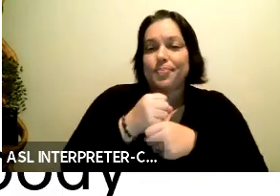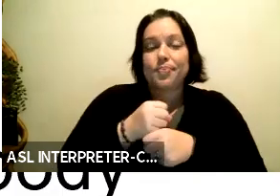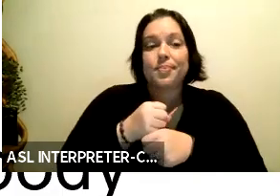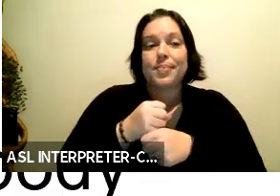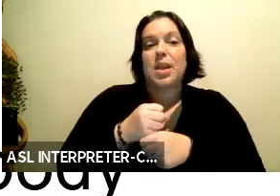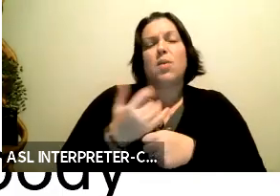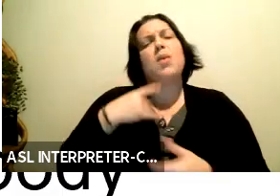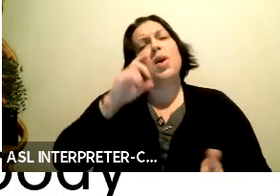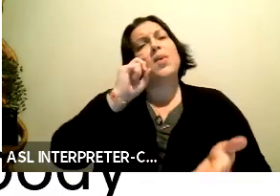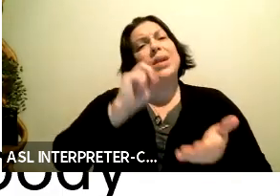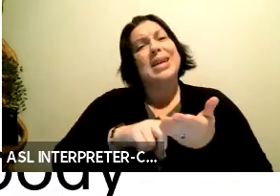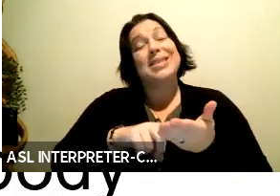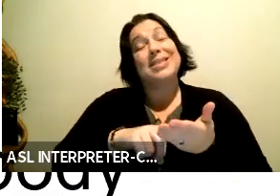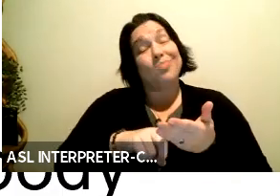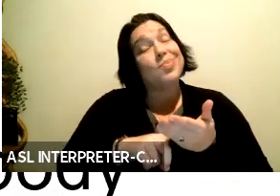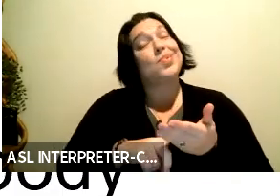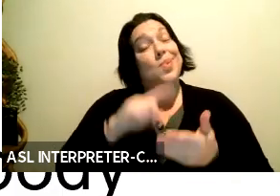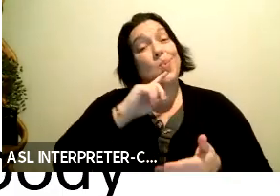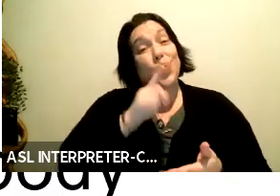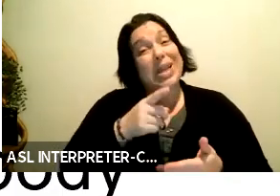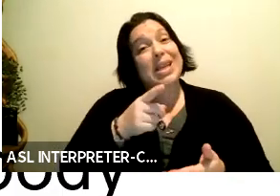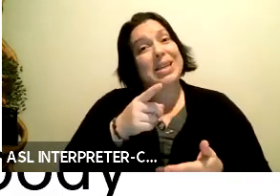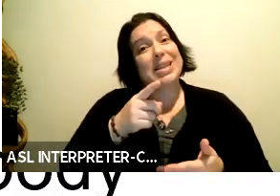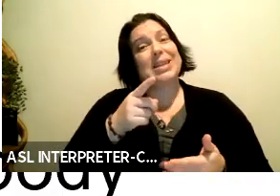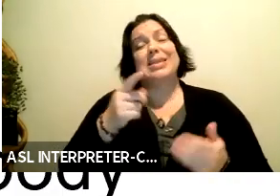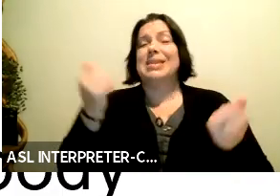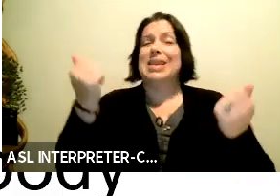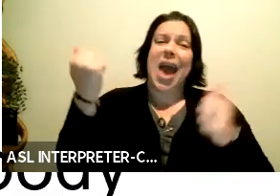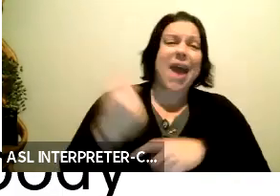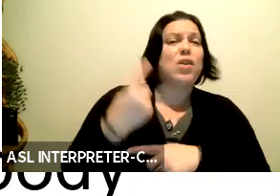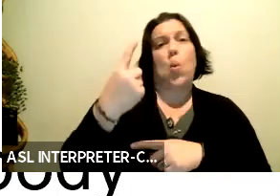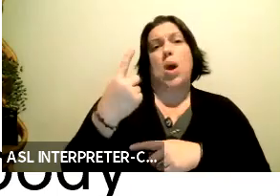that it takes everybody. Because in a public health disaster, and in many other disasters,